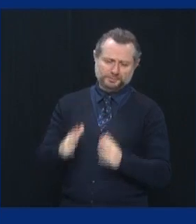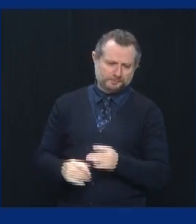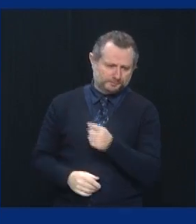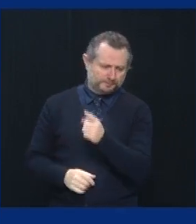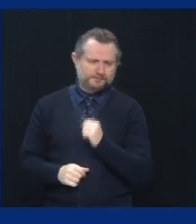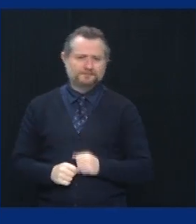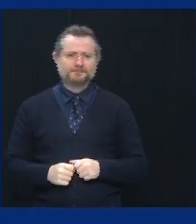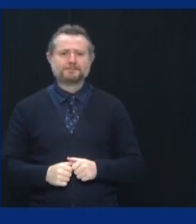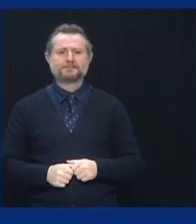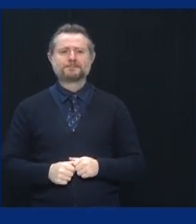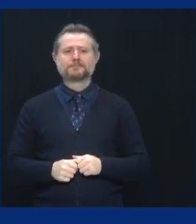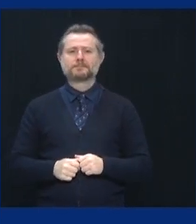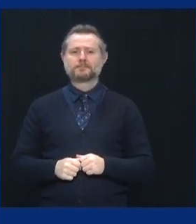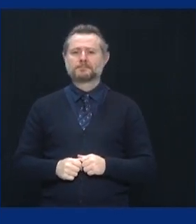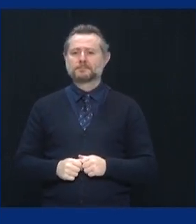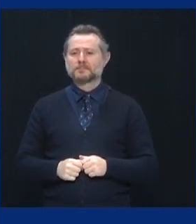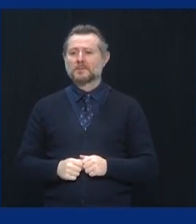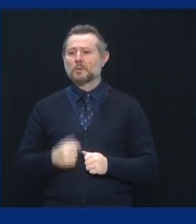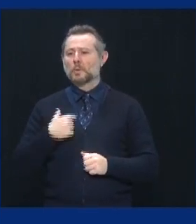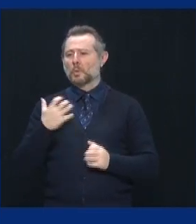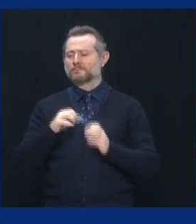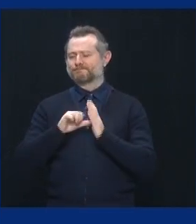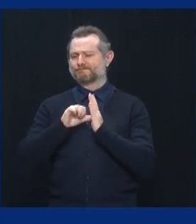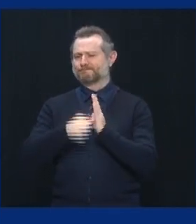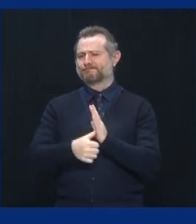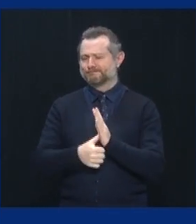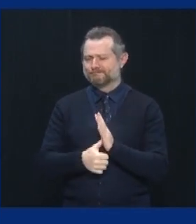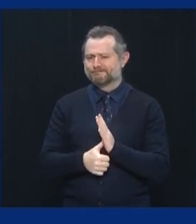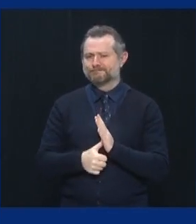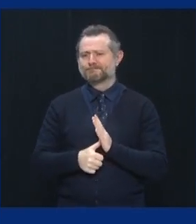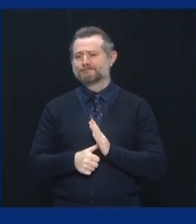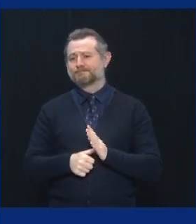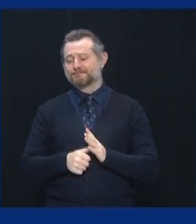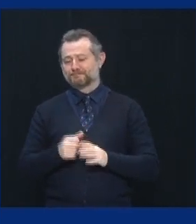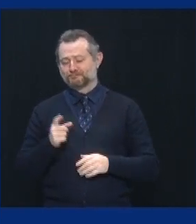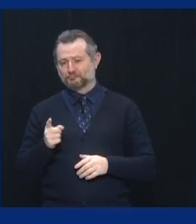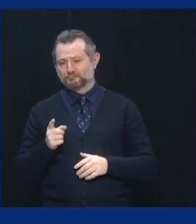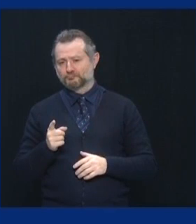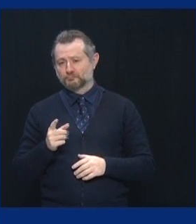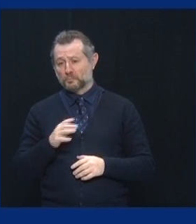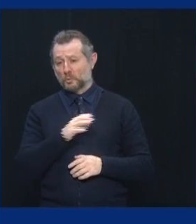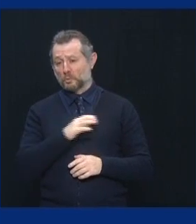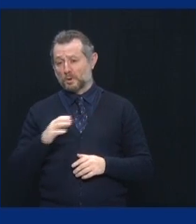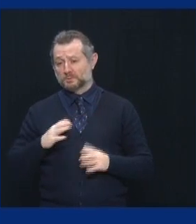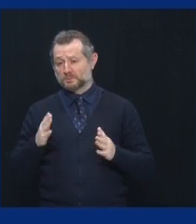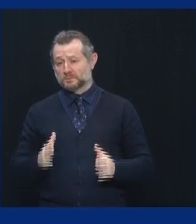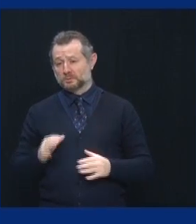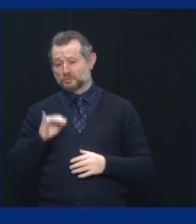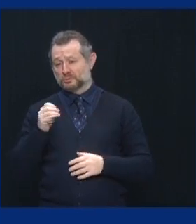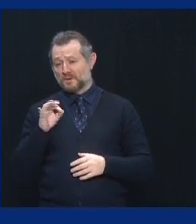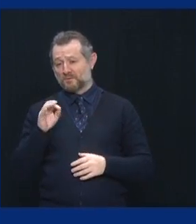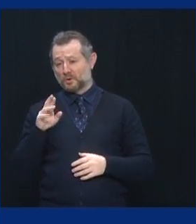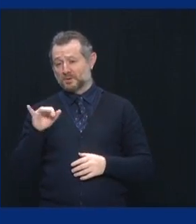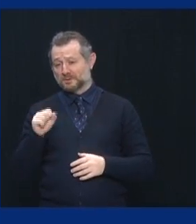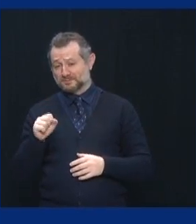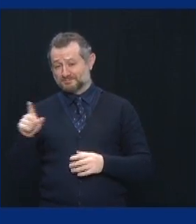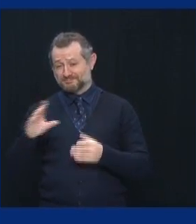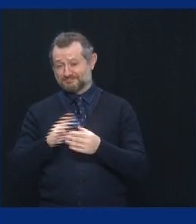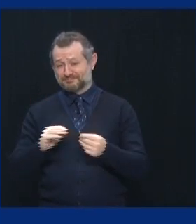ONE QUICK POINT, JUST TO SUM UP. FIRST, NOT ONLY DO YOU HAVE A BEAUTIFUL MASK, BUT THANK YOU FOR YOUR LEADERSHIP IN ORGANIZING TODAY.